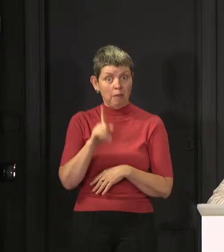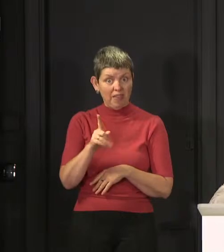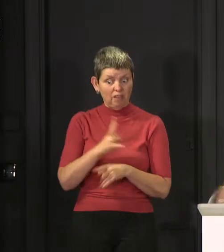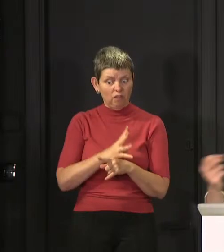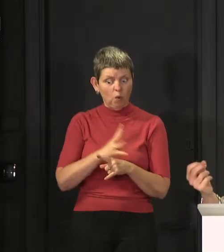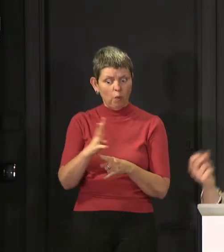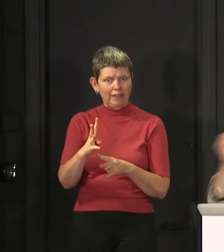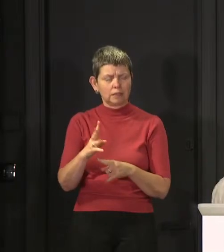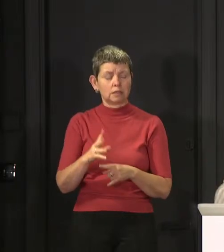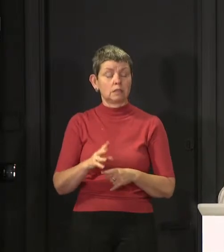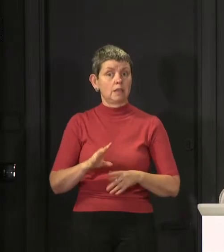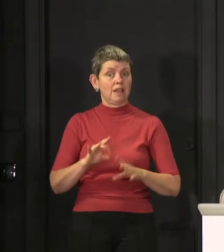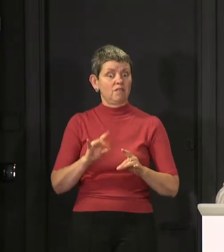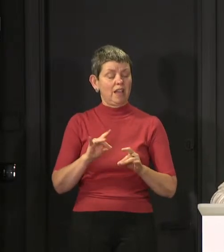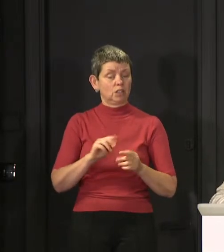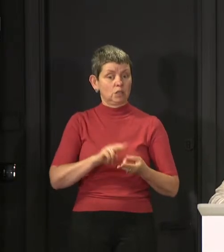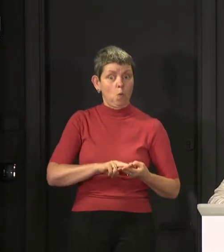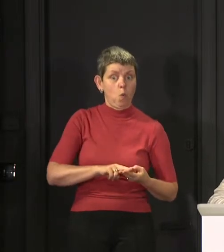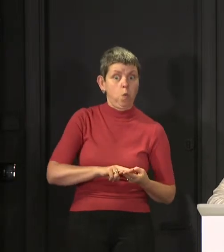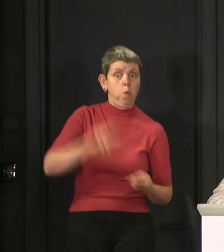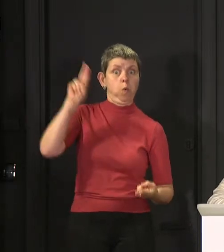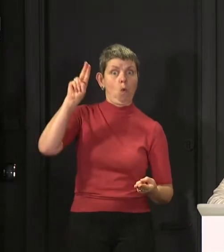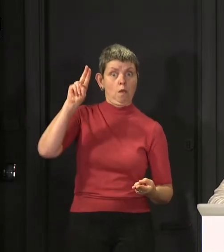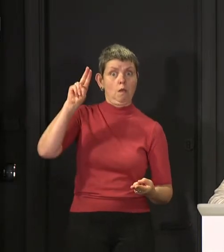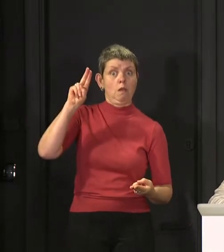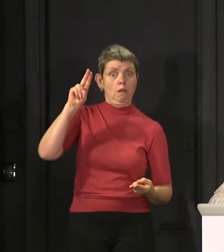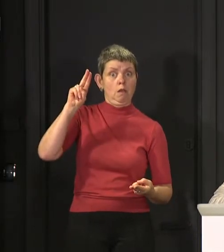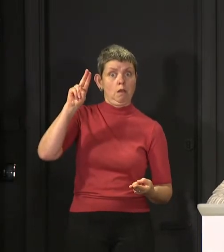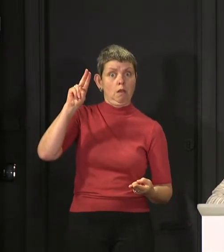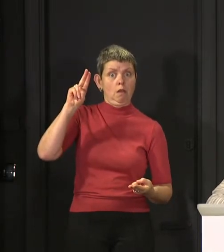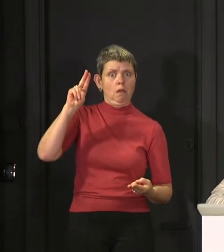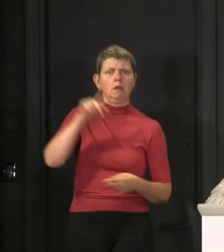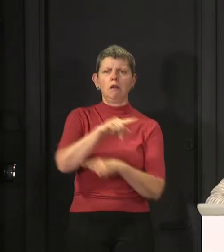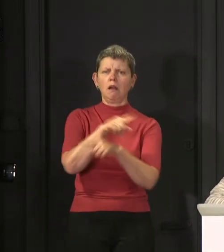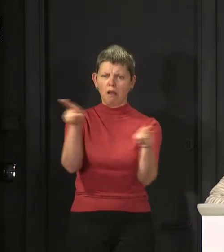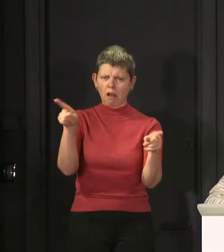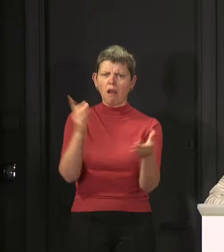because of the virus coming into Scotland, people would rightly be furious with me for